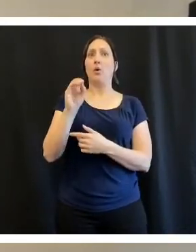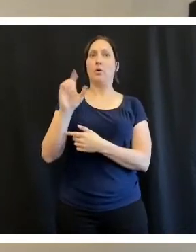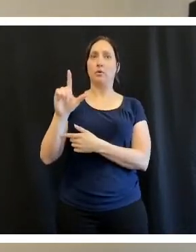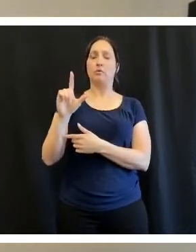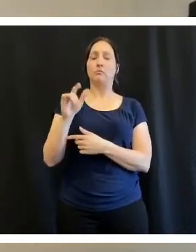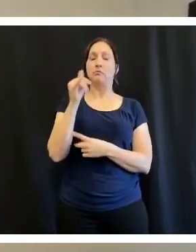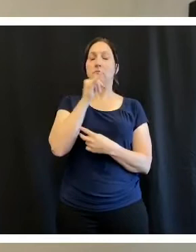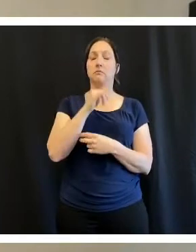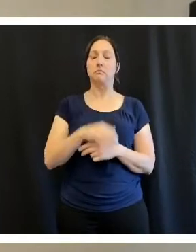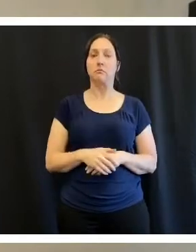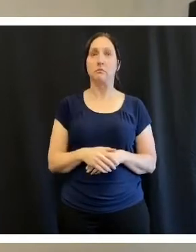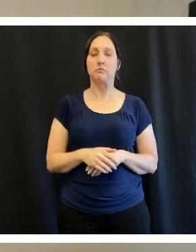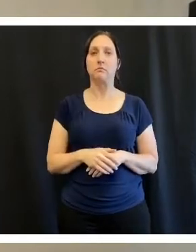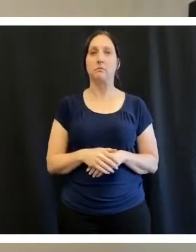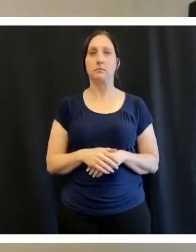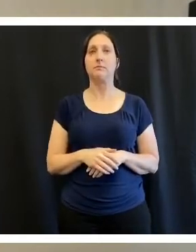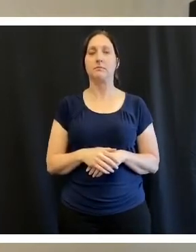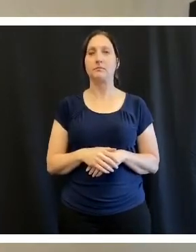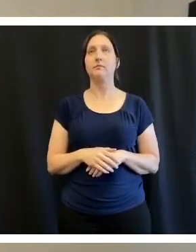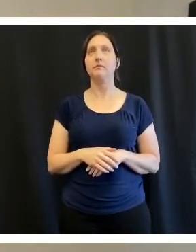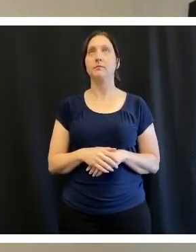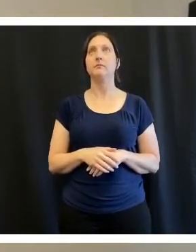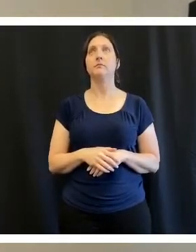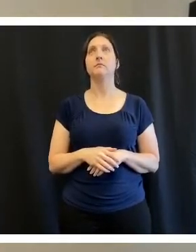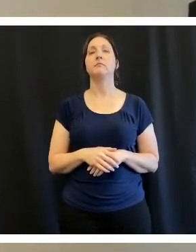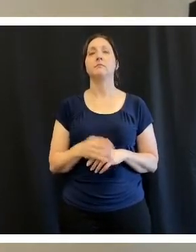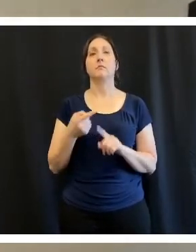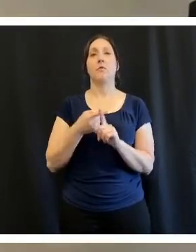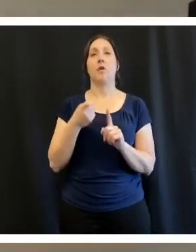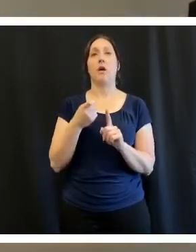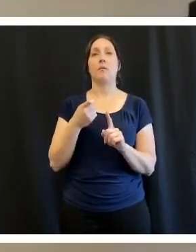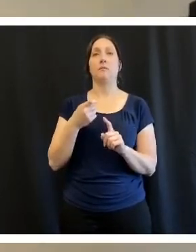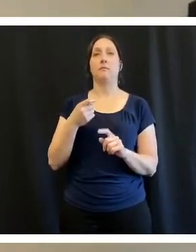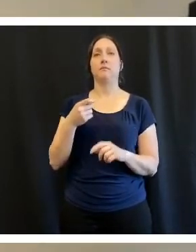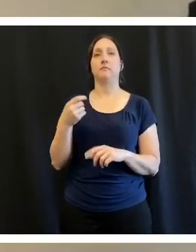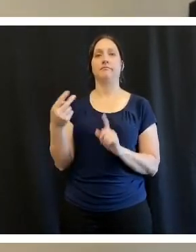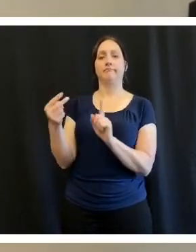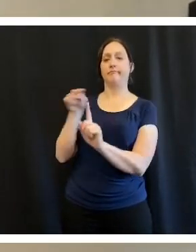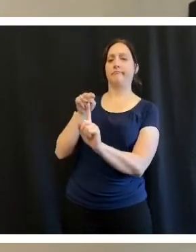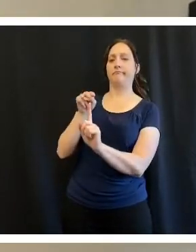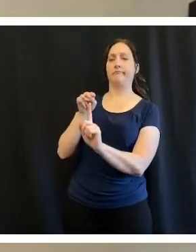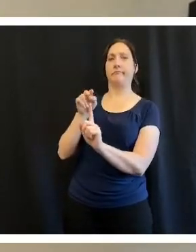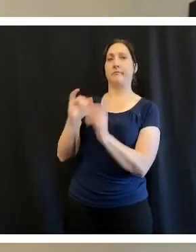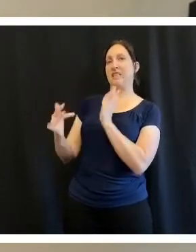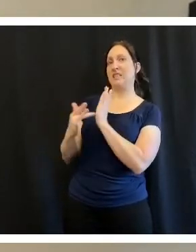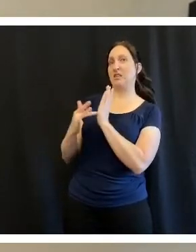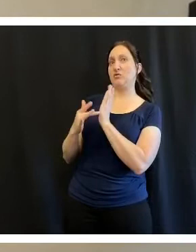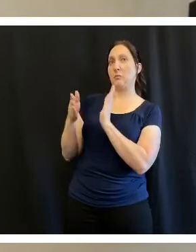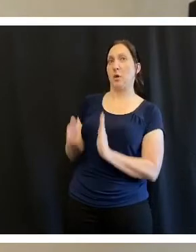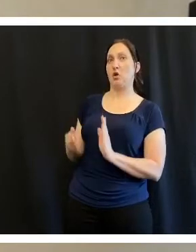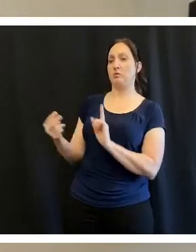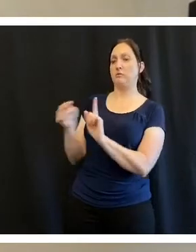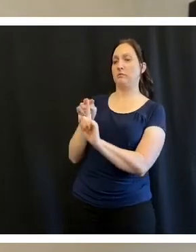I think from an IT perspective, it really demonstrates that we need to not just assume